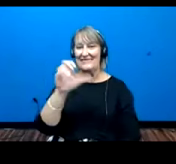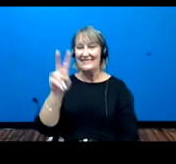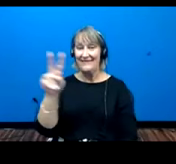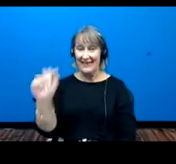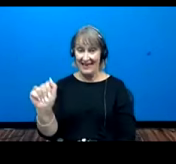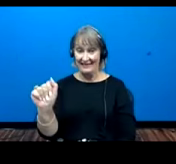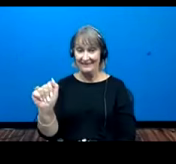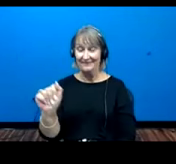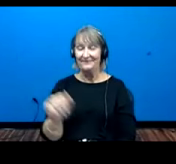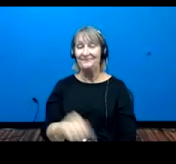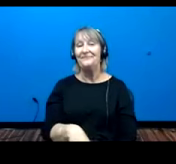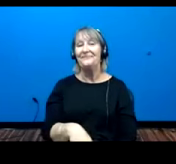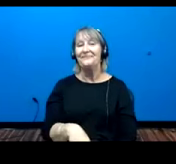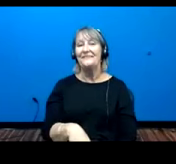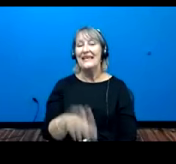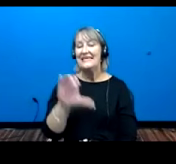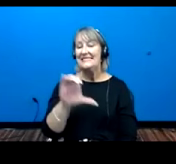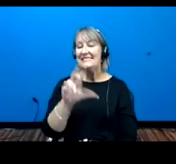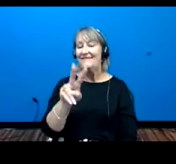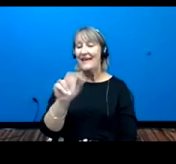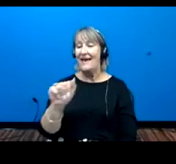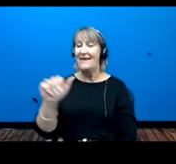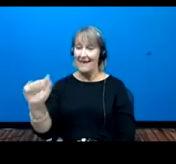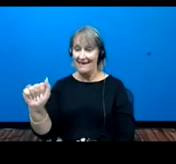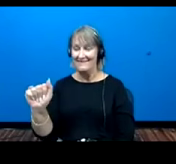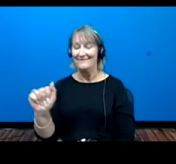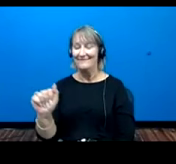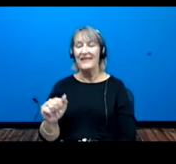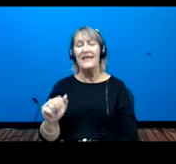which is very important legislation.